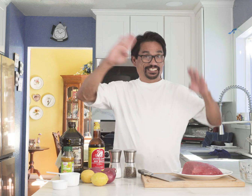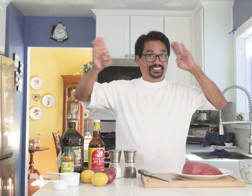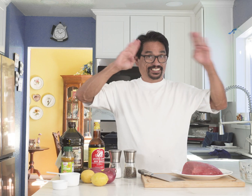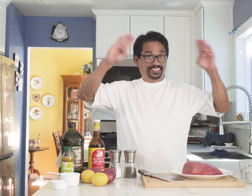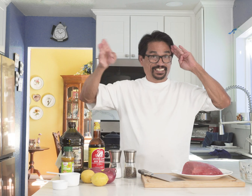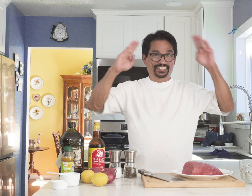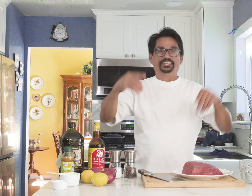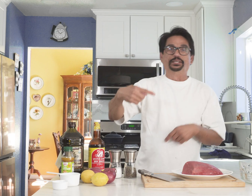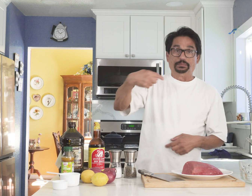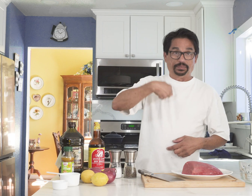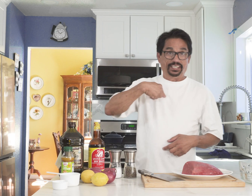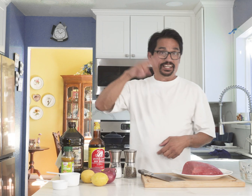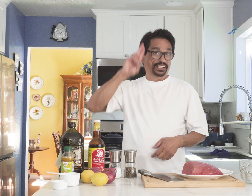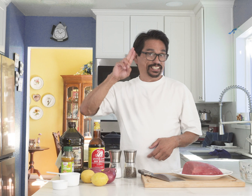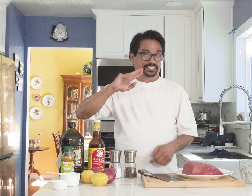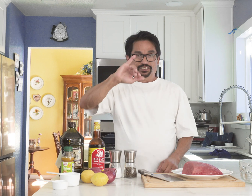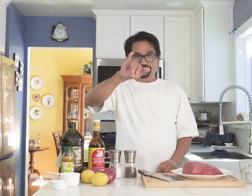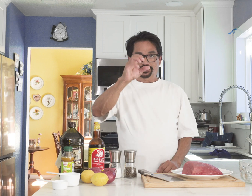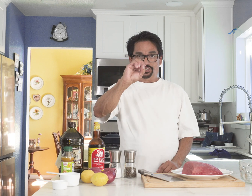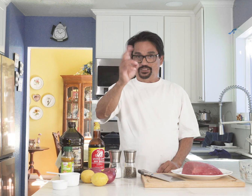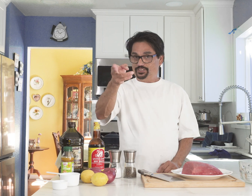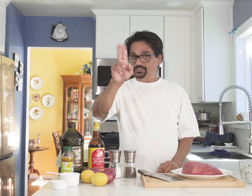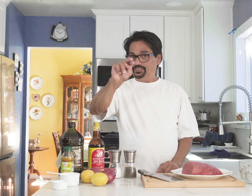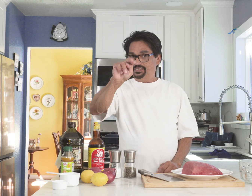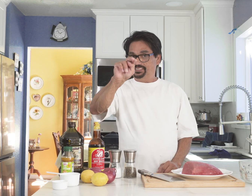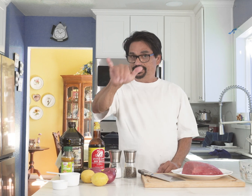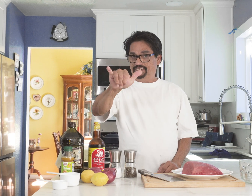Hello Hello Hello! I'm Uncle Johnny